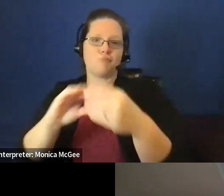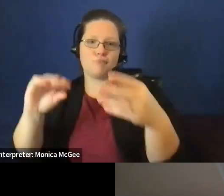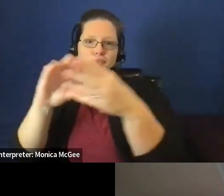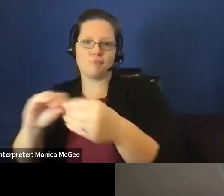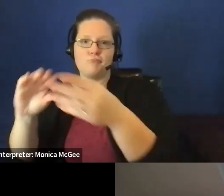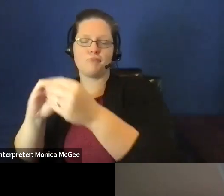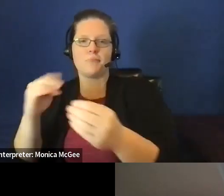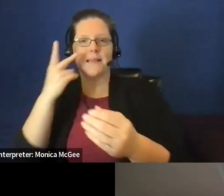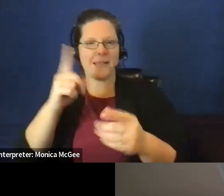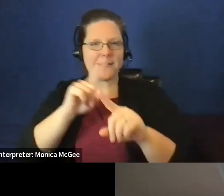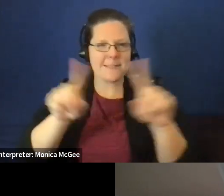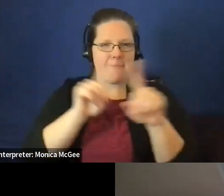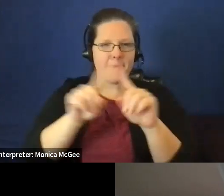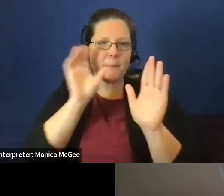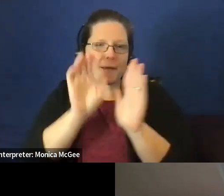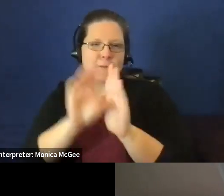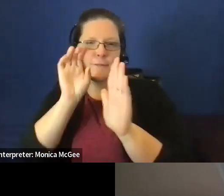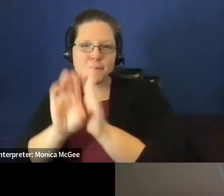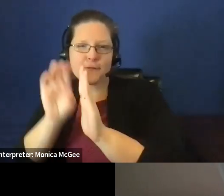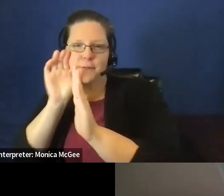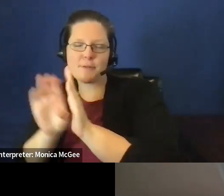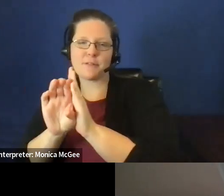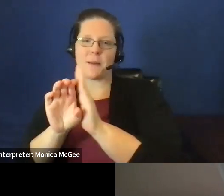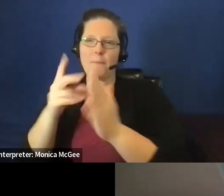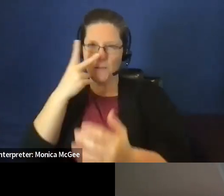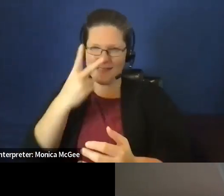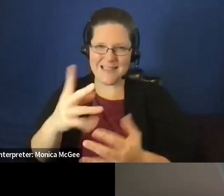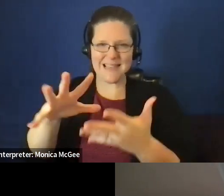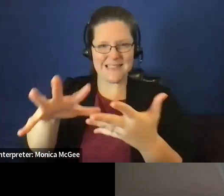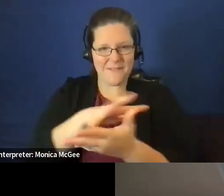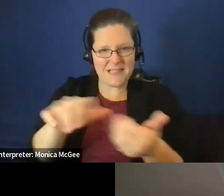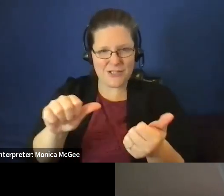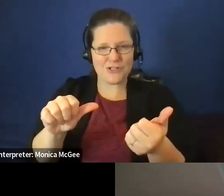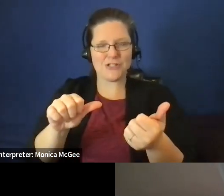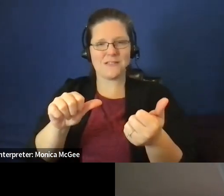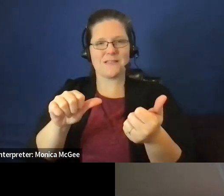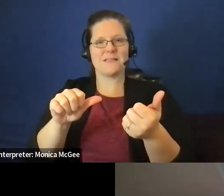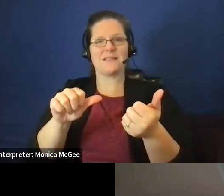you want to go. You have to permission. There's personal story